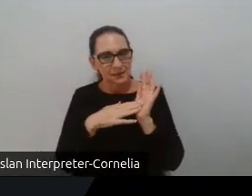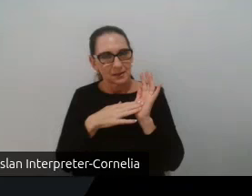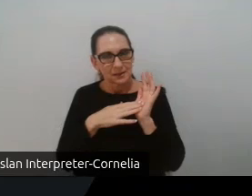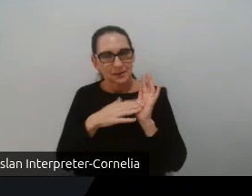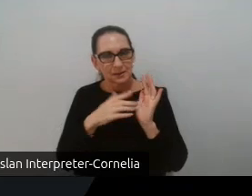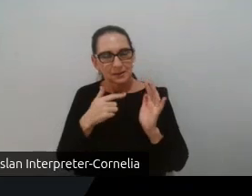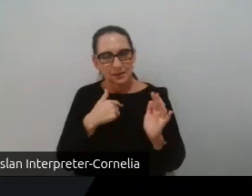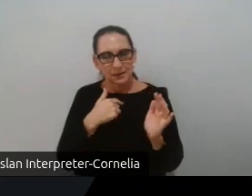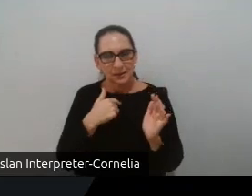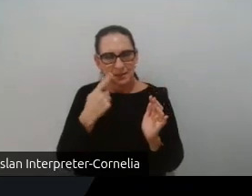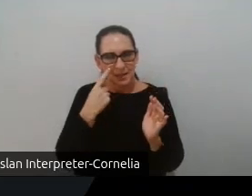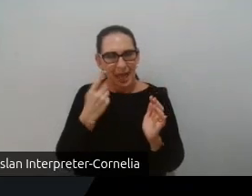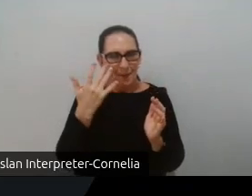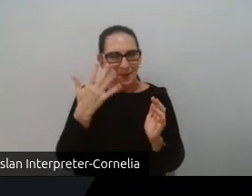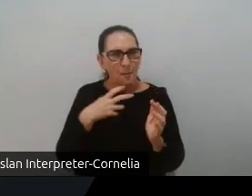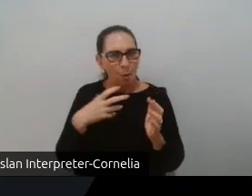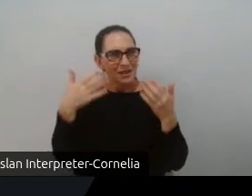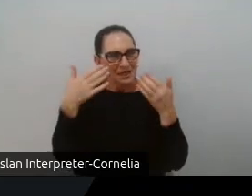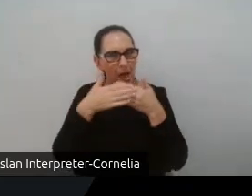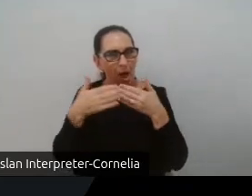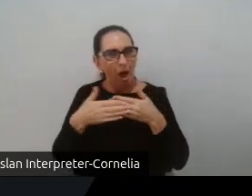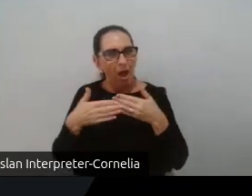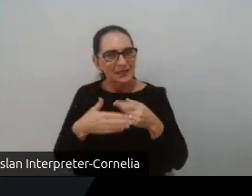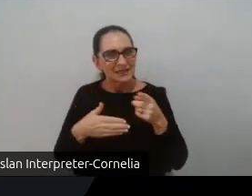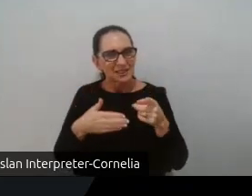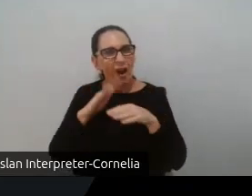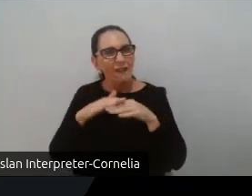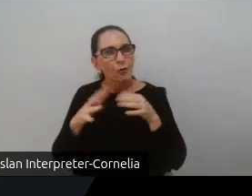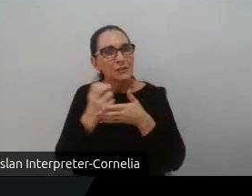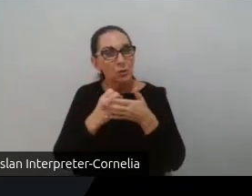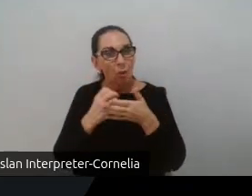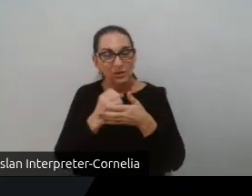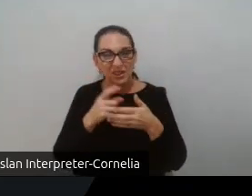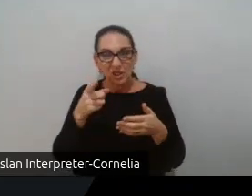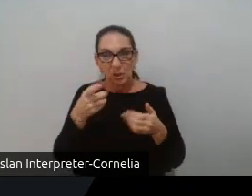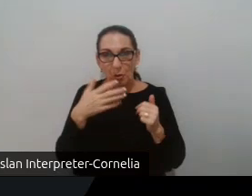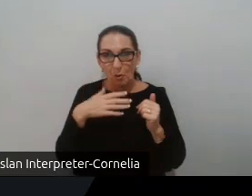have left to cover. We've got a few slides with resources and things. did we just want to um pop